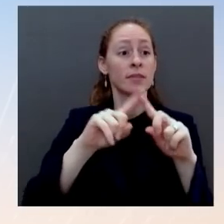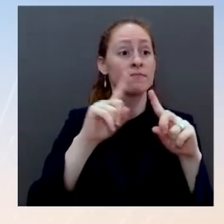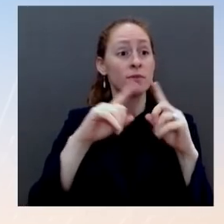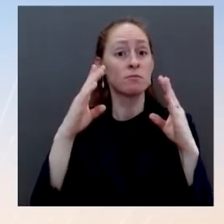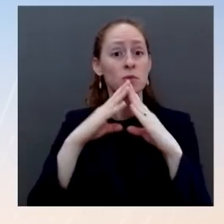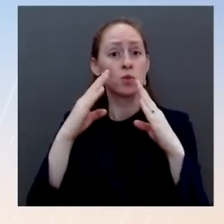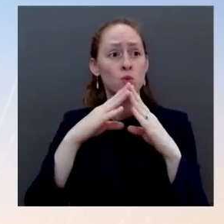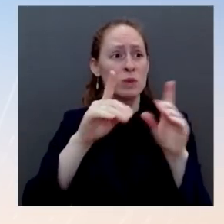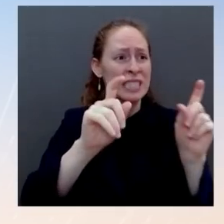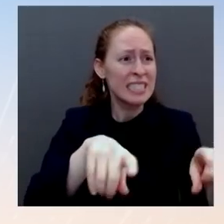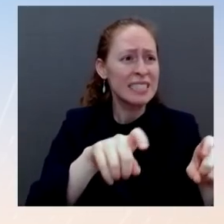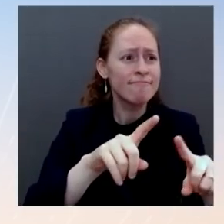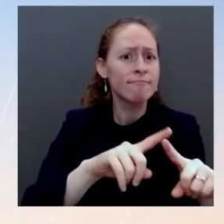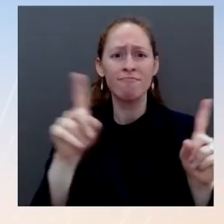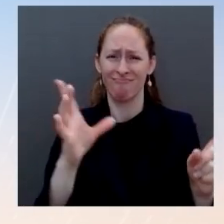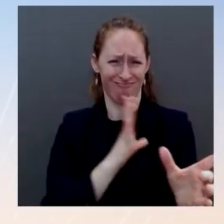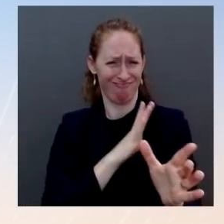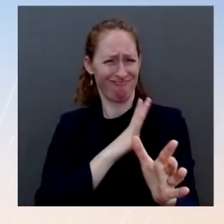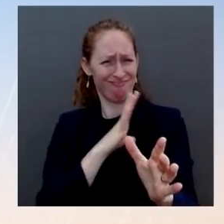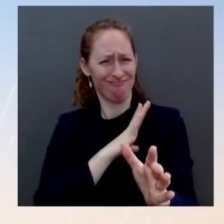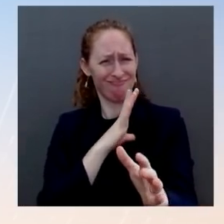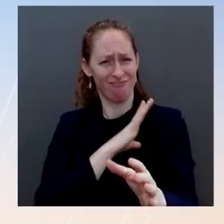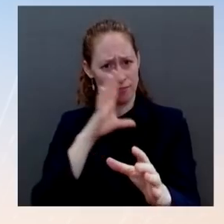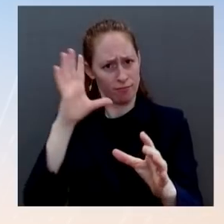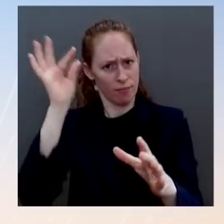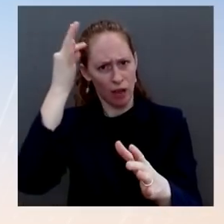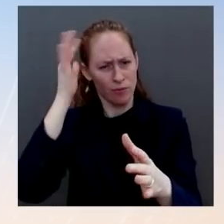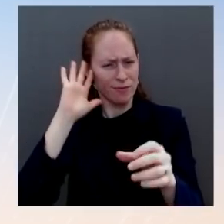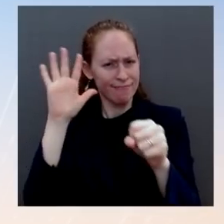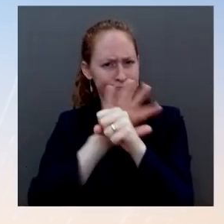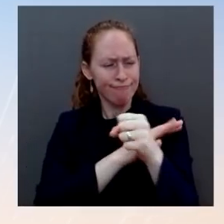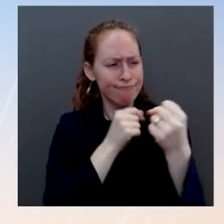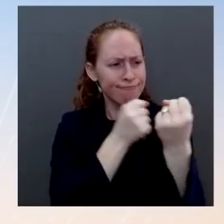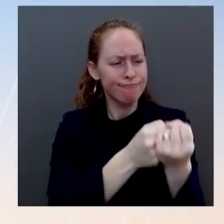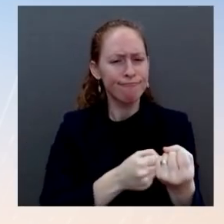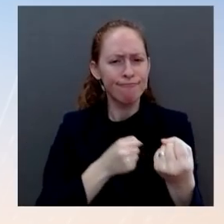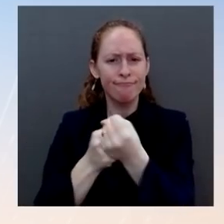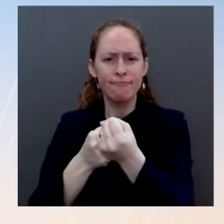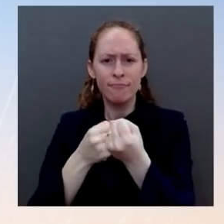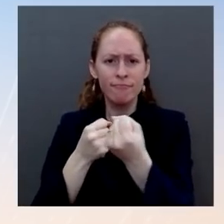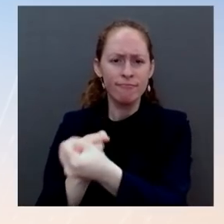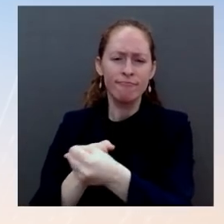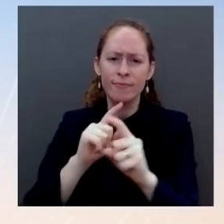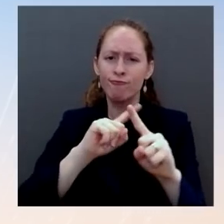There are a number of steps we're taking day to day to save more lives, reduce hospitalization, and that's what our focus is on.